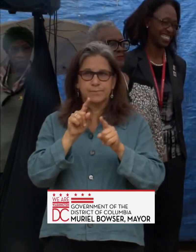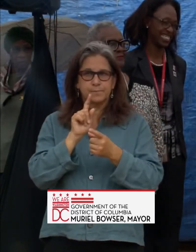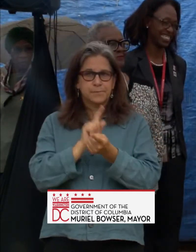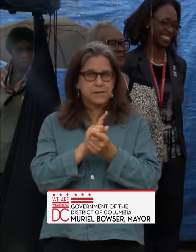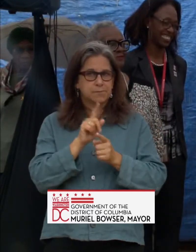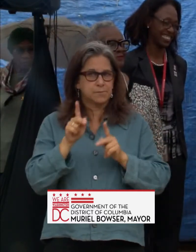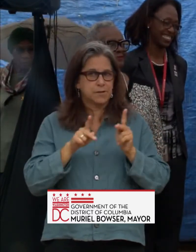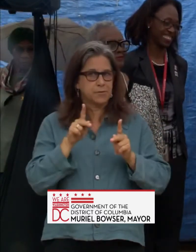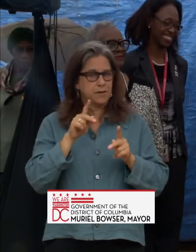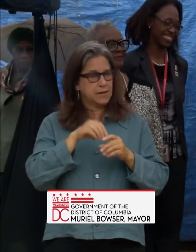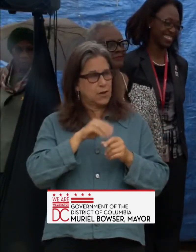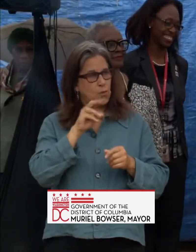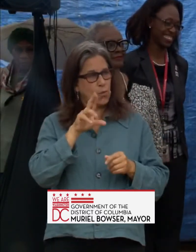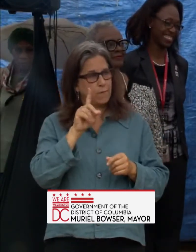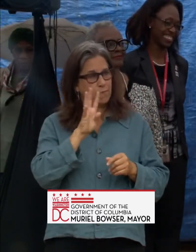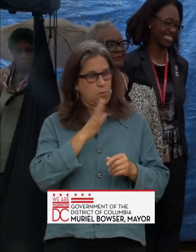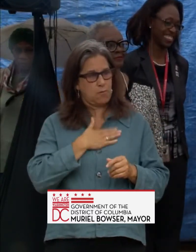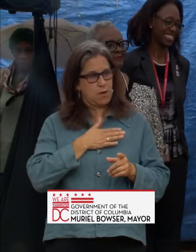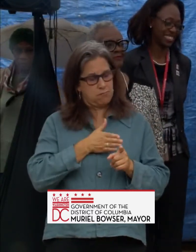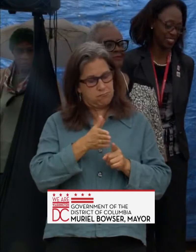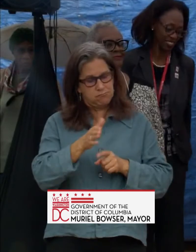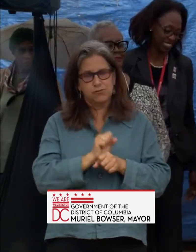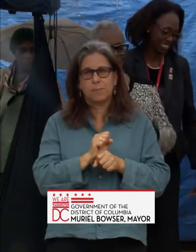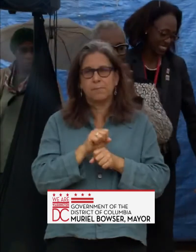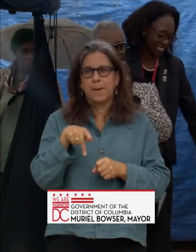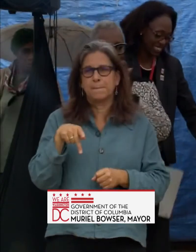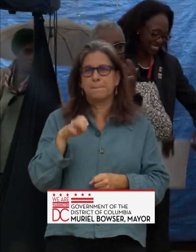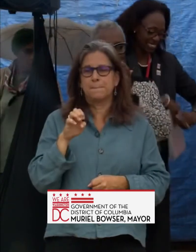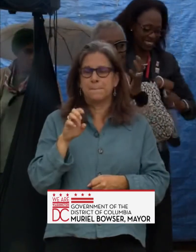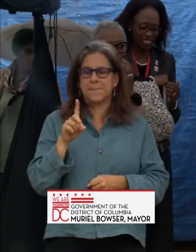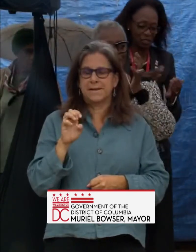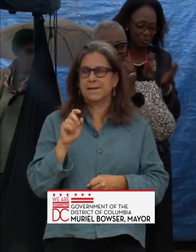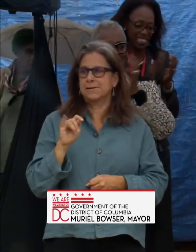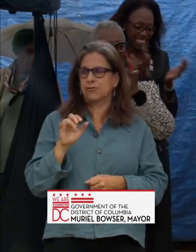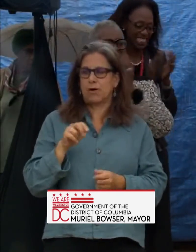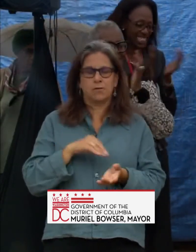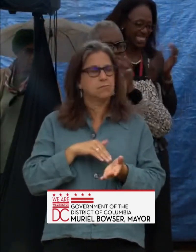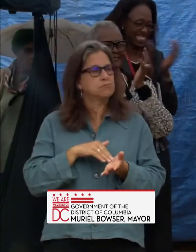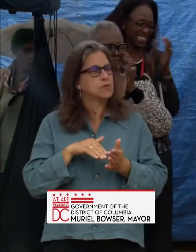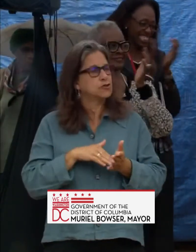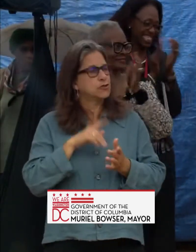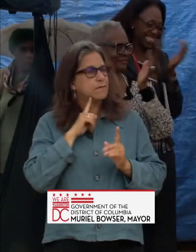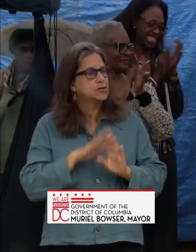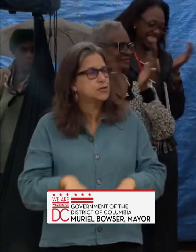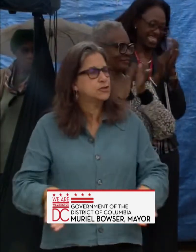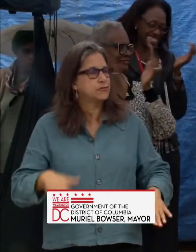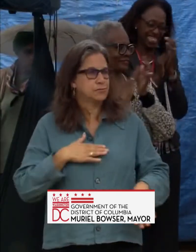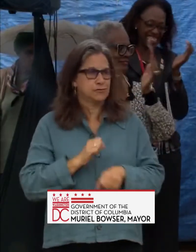AND SO THAT'S THE WONDERFUL LEGACY IN ADDITION TO THIS GREAT BUILDING.